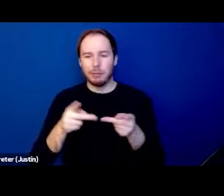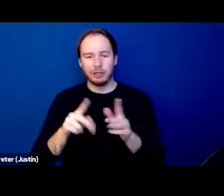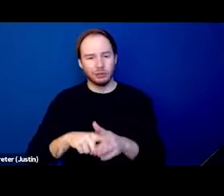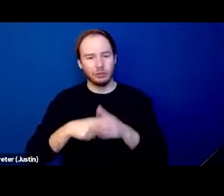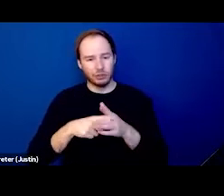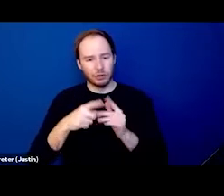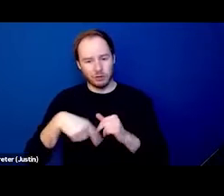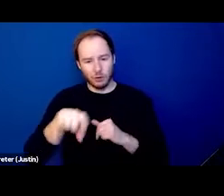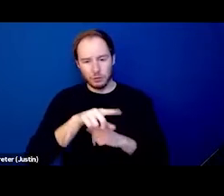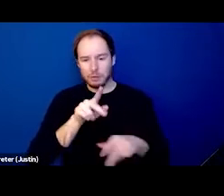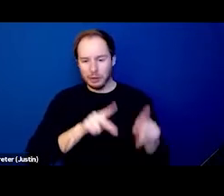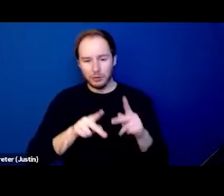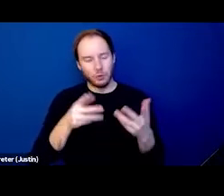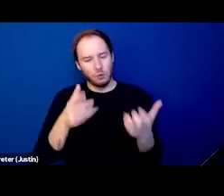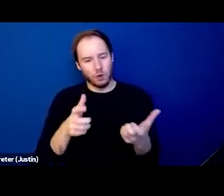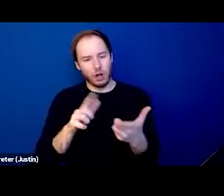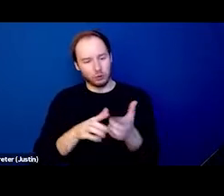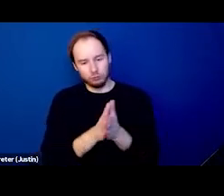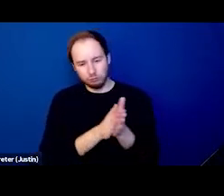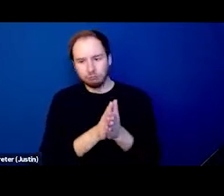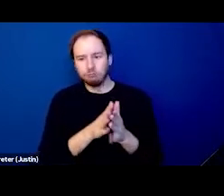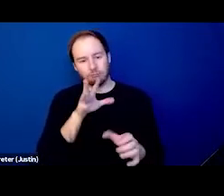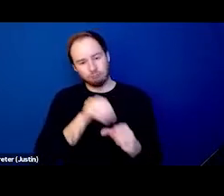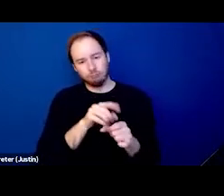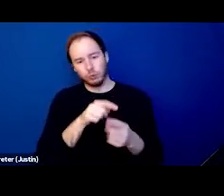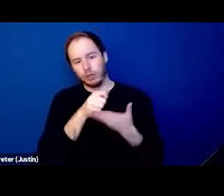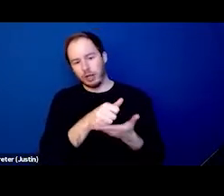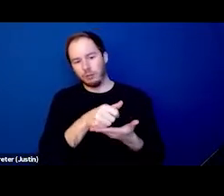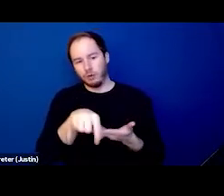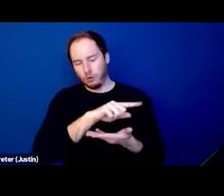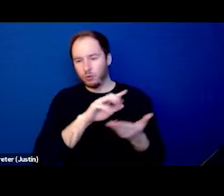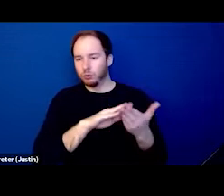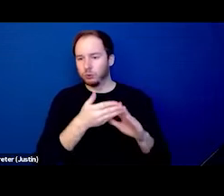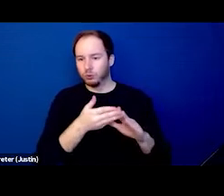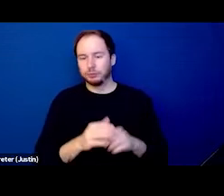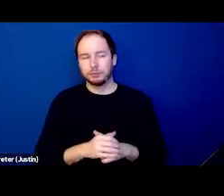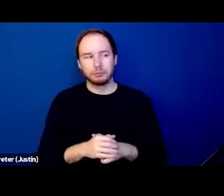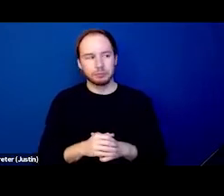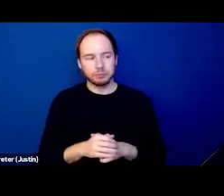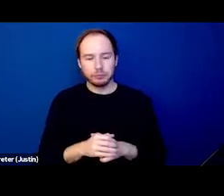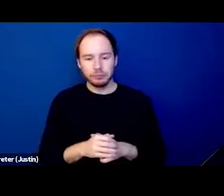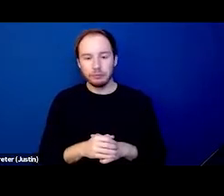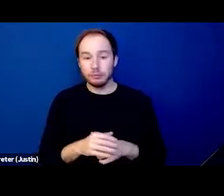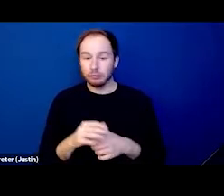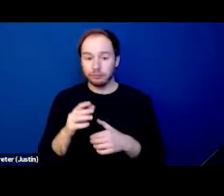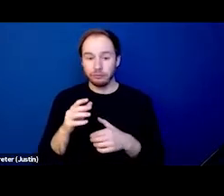who are looking to become engaged in serving those in native communities. So some of the contents that you can see right here